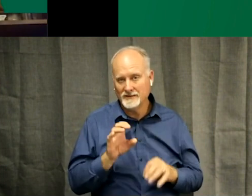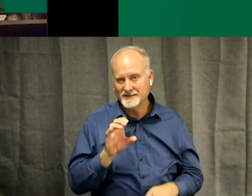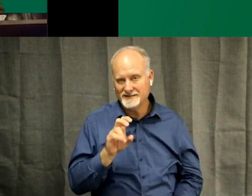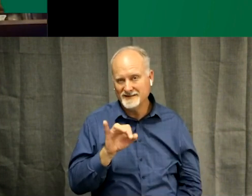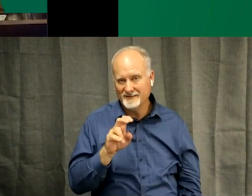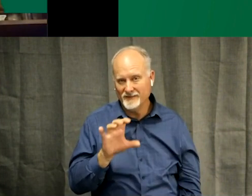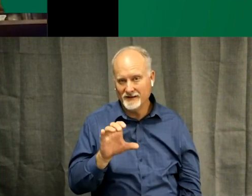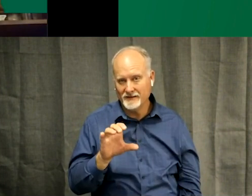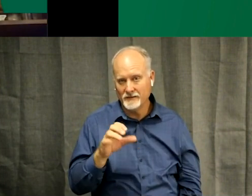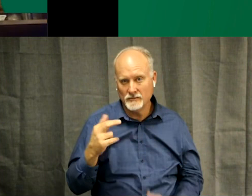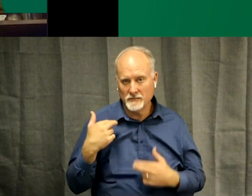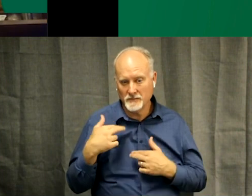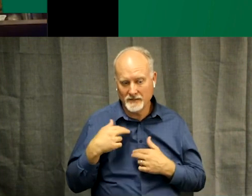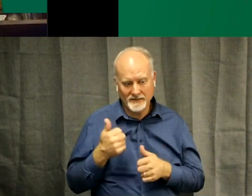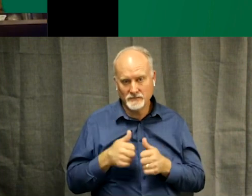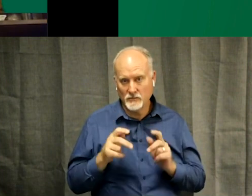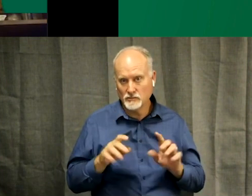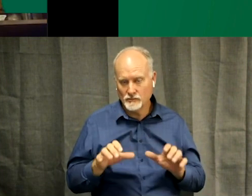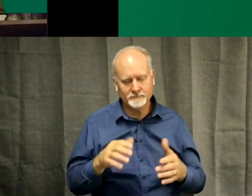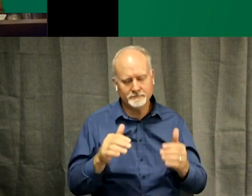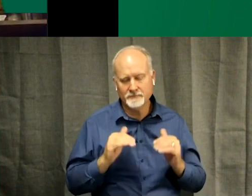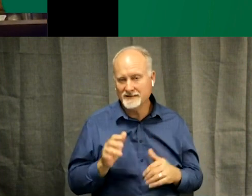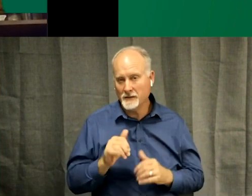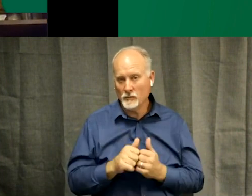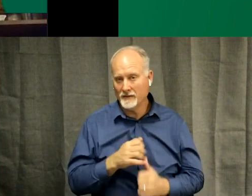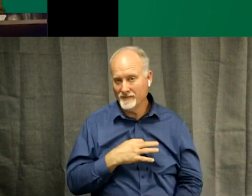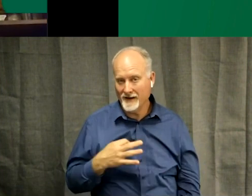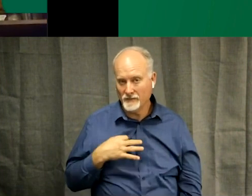that each individual is doing the same thing for faculty and staff we've asked